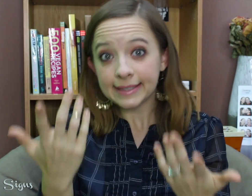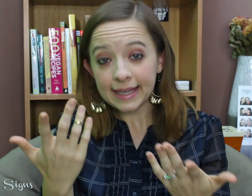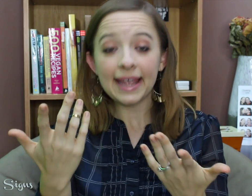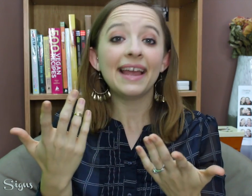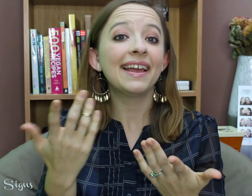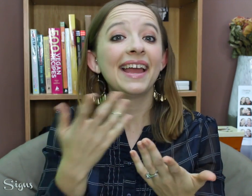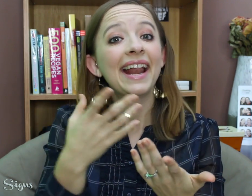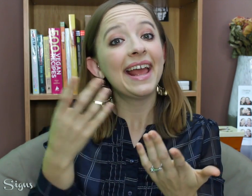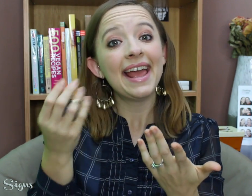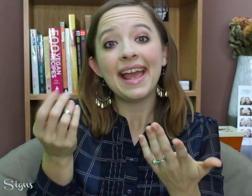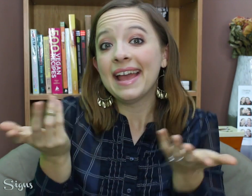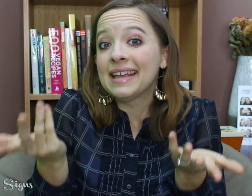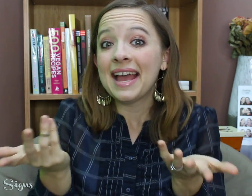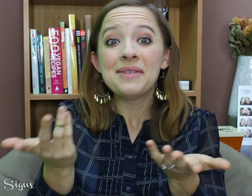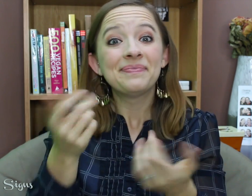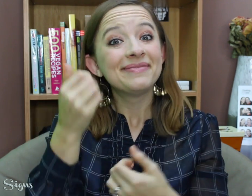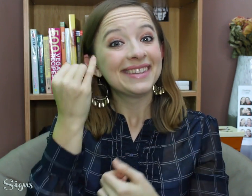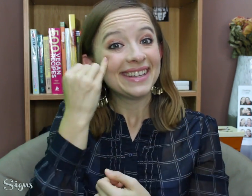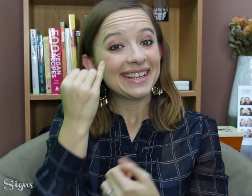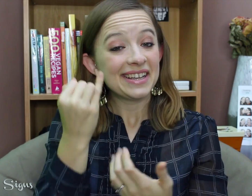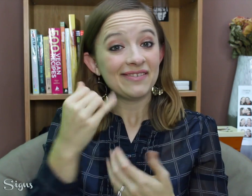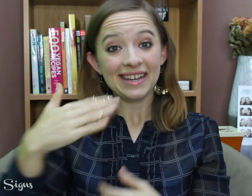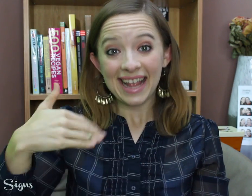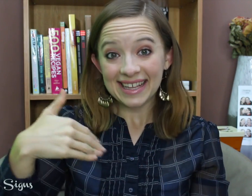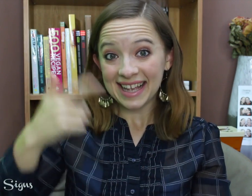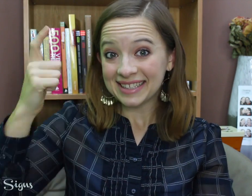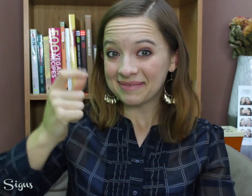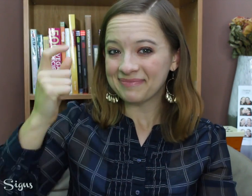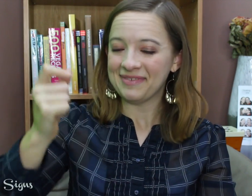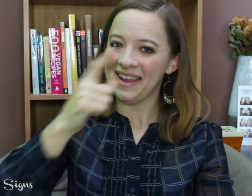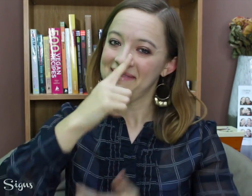for you to get a better idea and yeah.